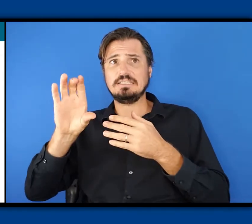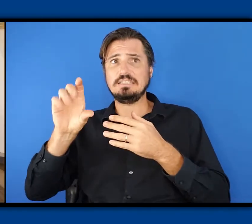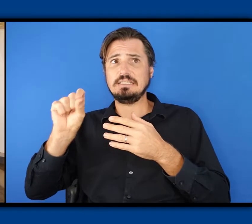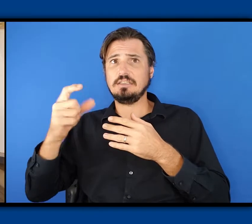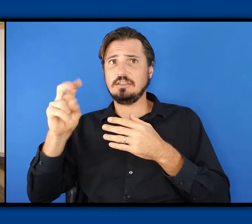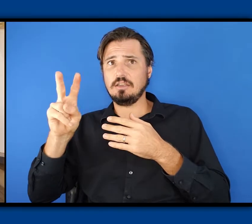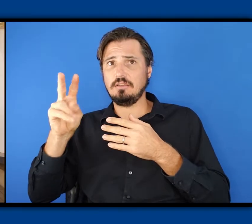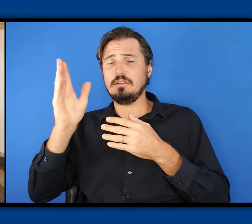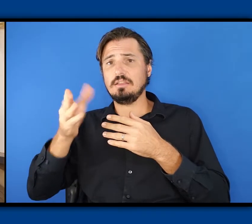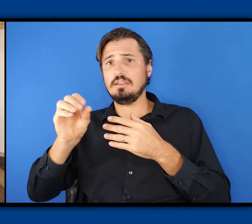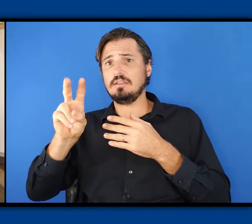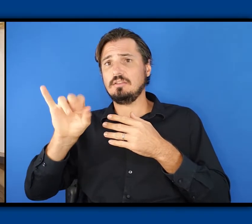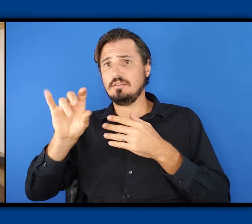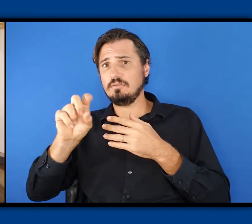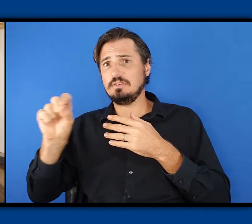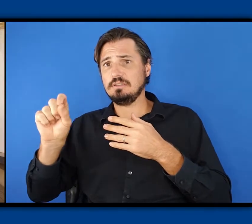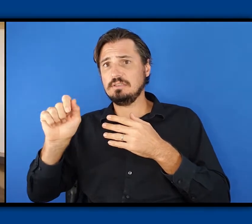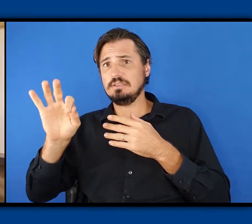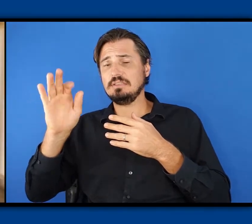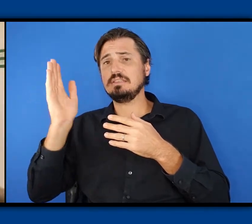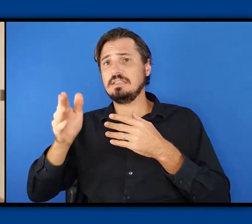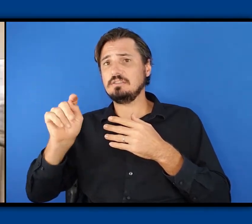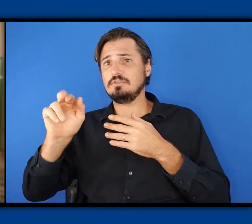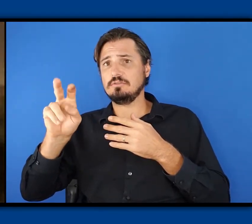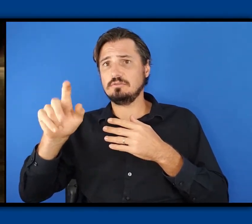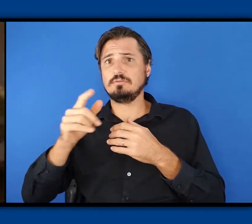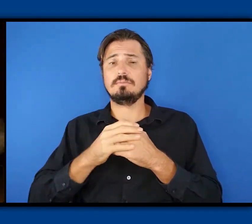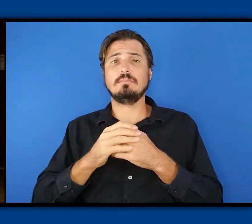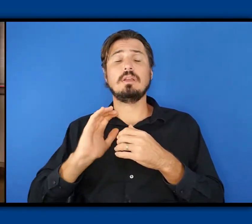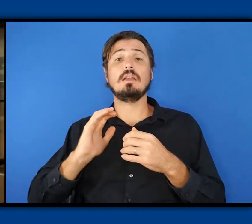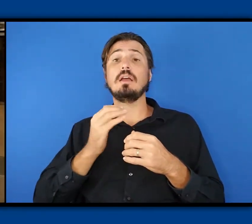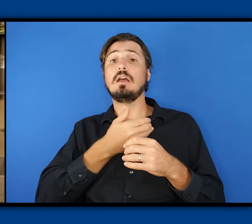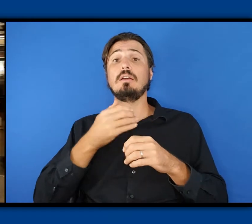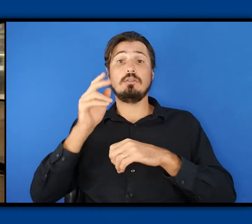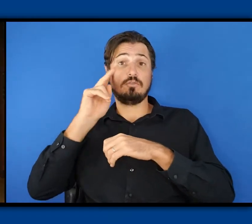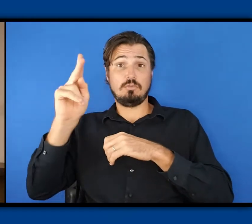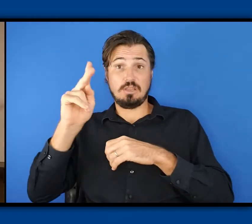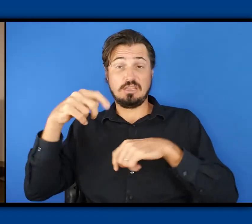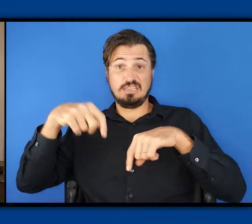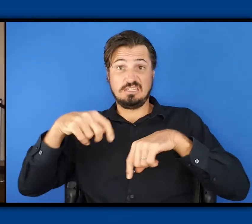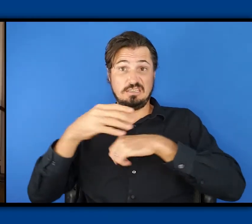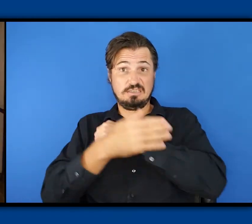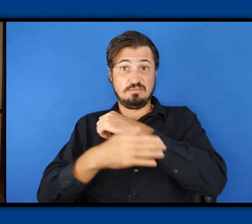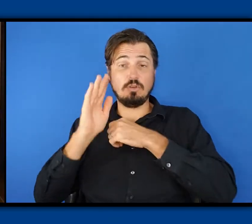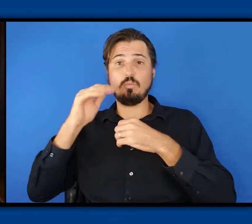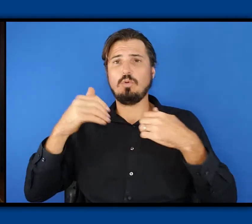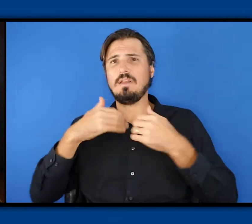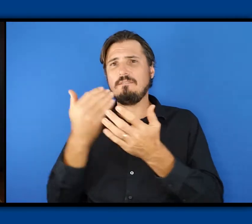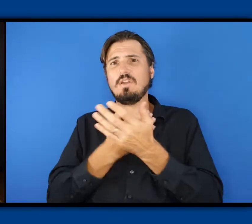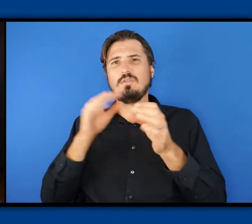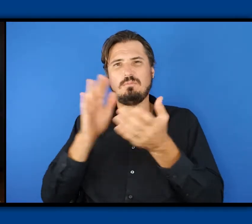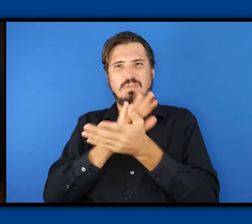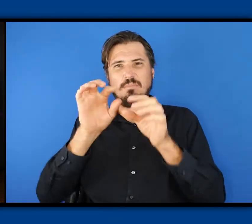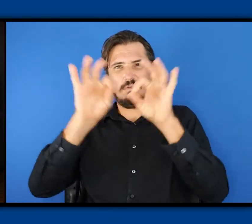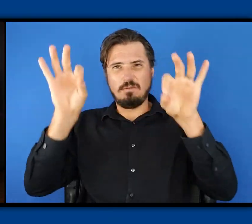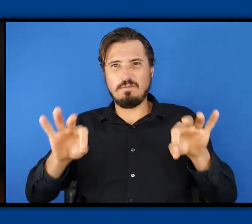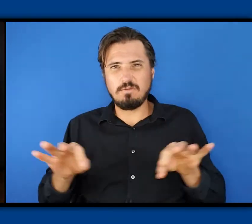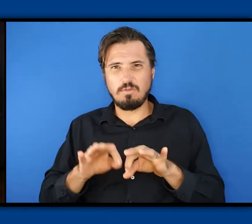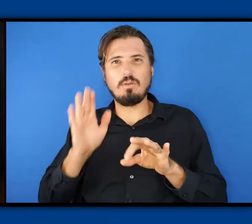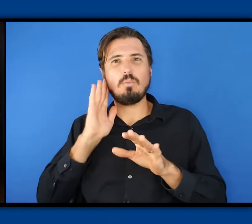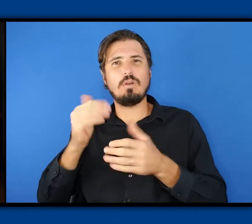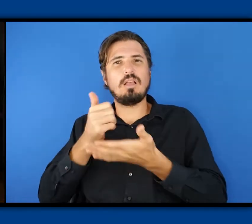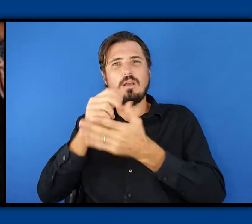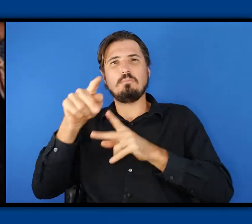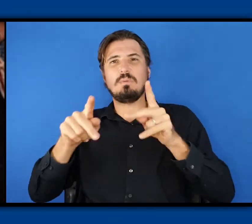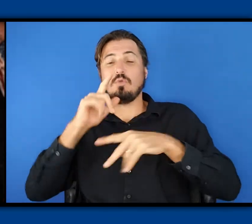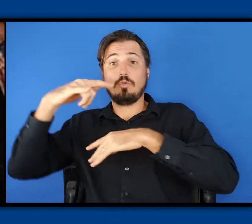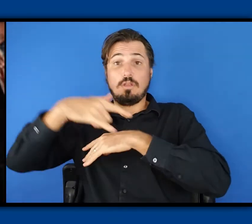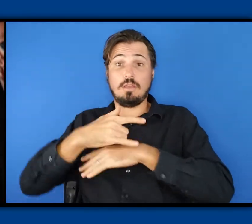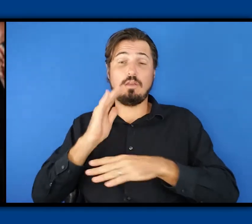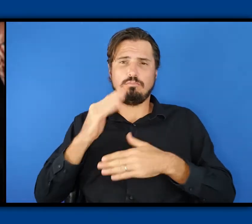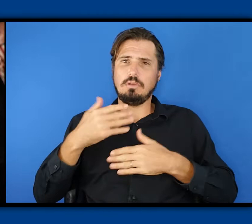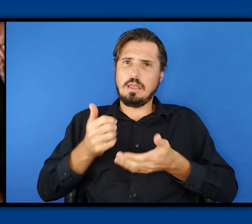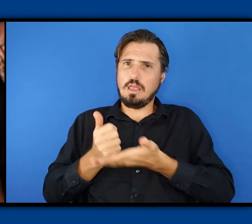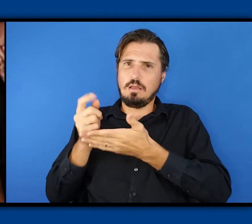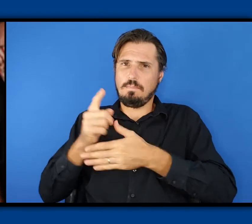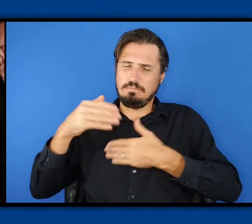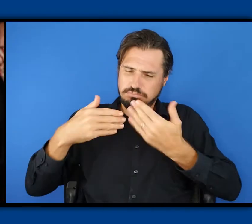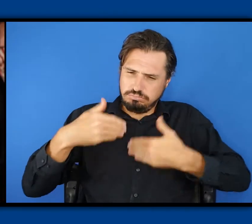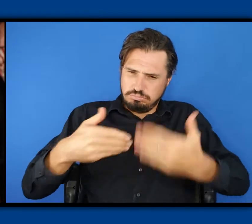Our team is developing a new online Kaua‘i Arrival Form to speed up travelers’ processing through Lihue Airport. The online form can now be completed before travel. It replaces the paper